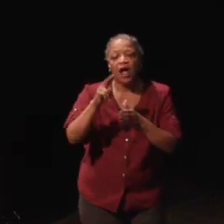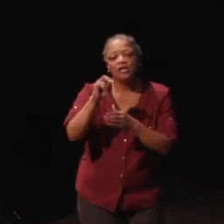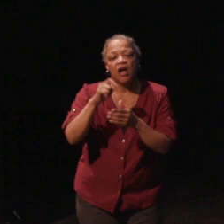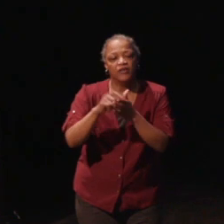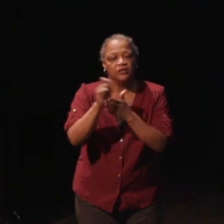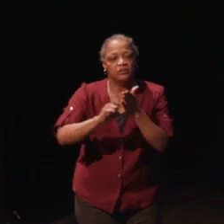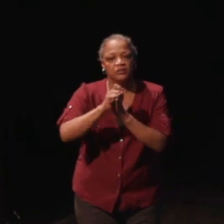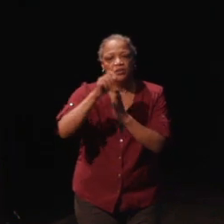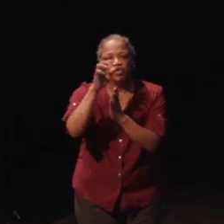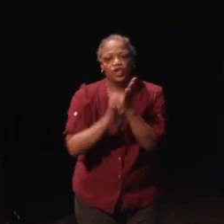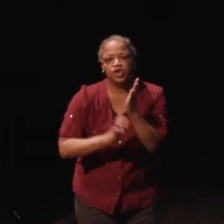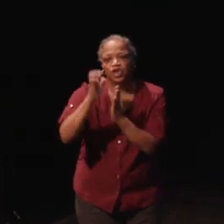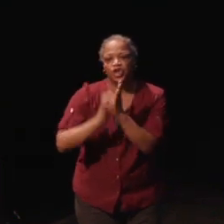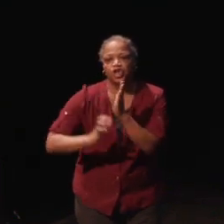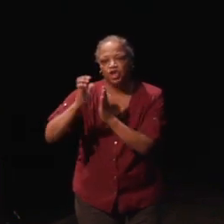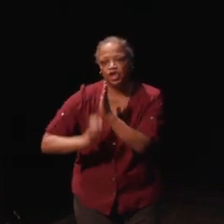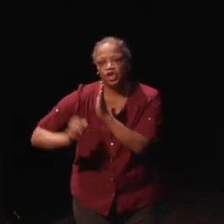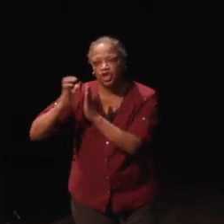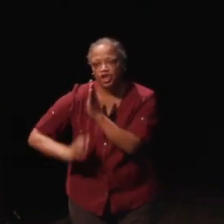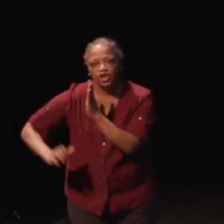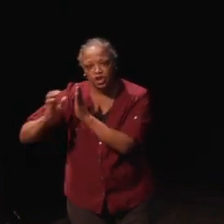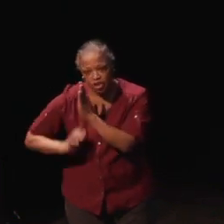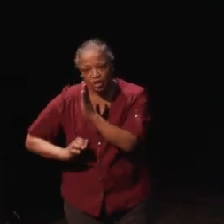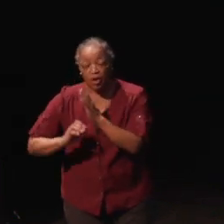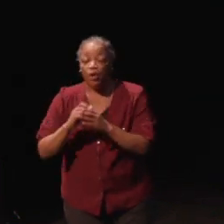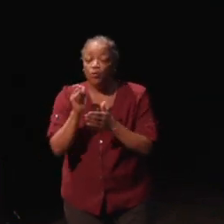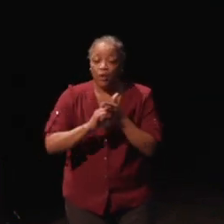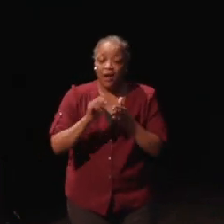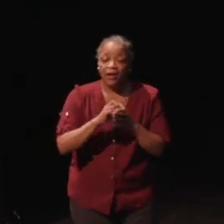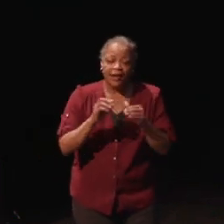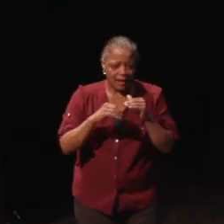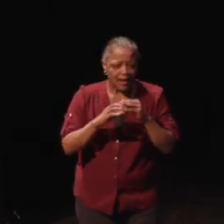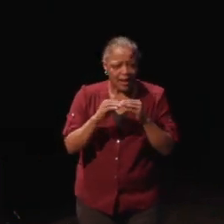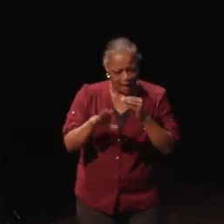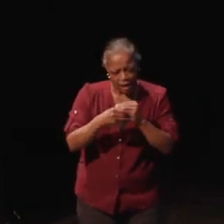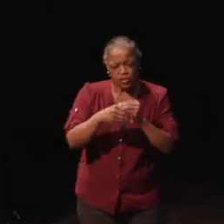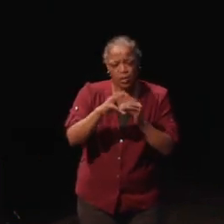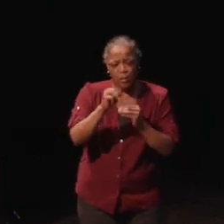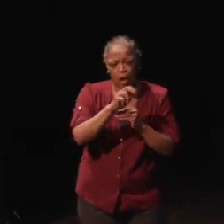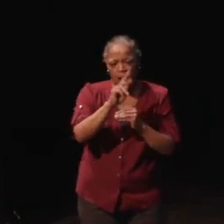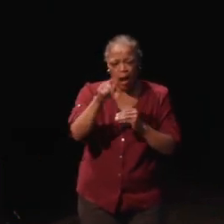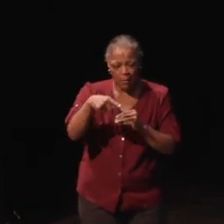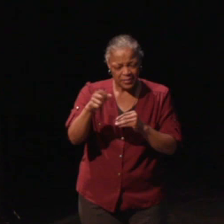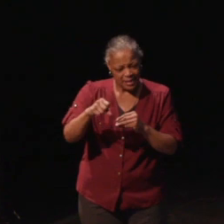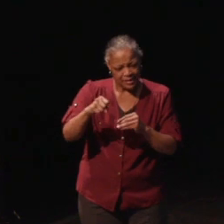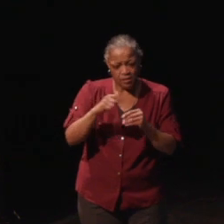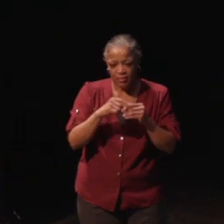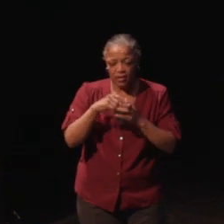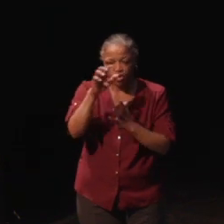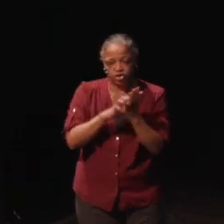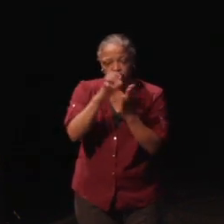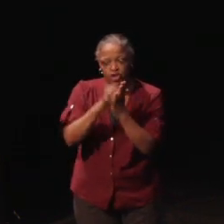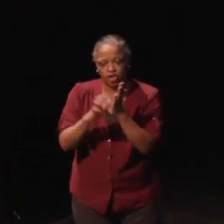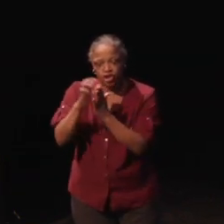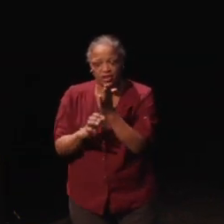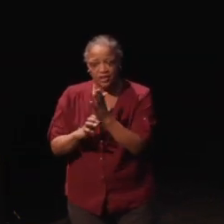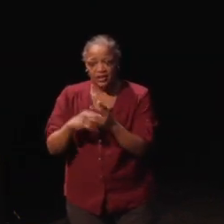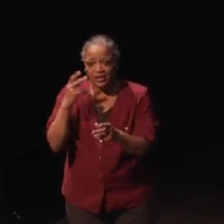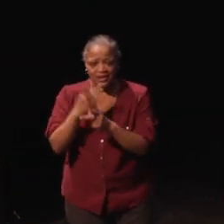So basically I just said you have to write extra markup and that's fine and I did that too but keep your inner author in check.